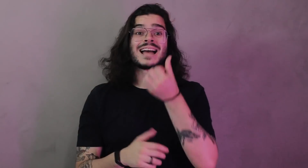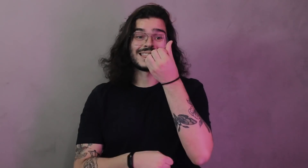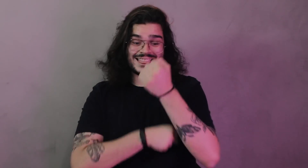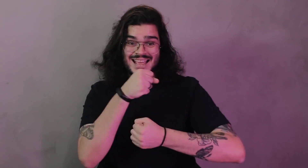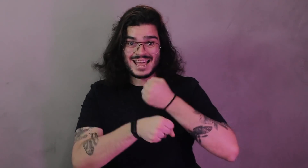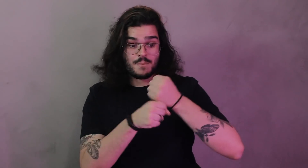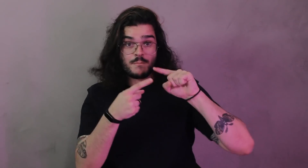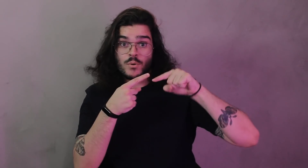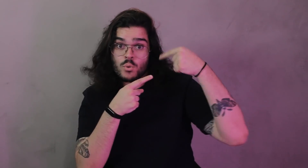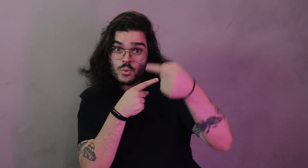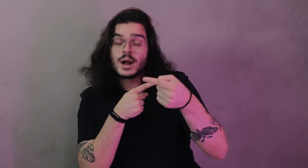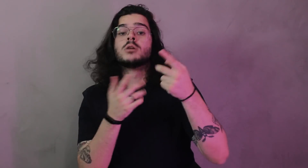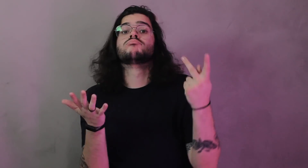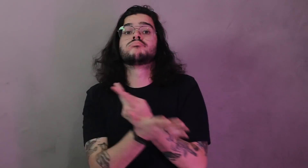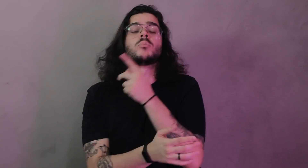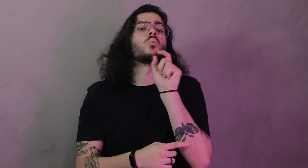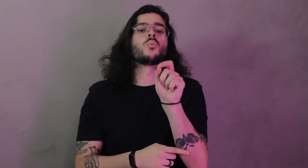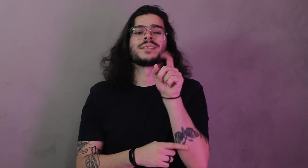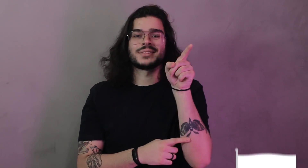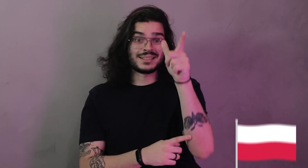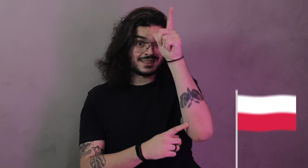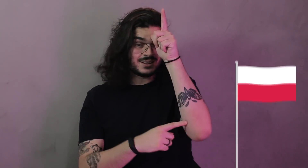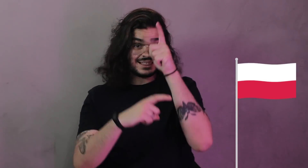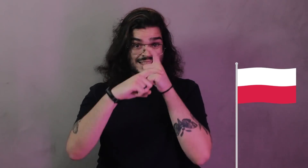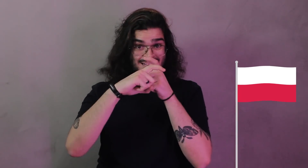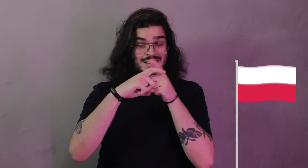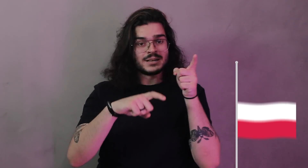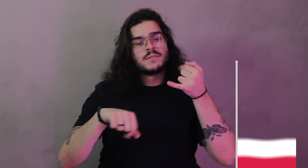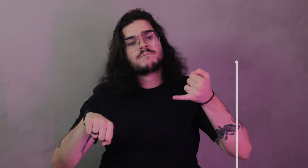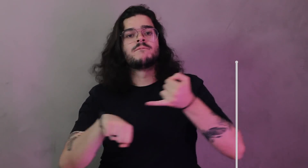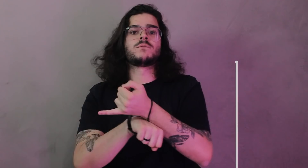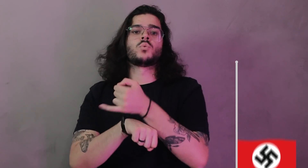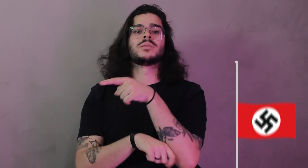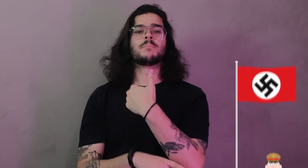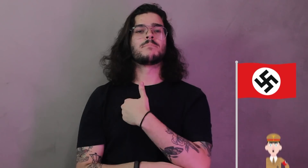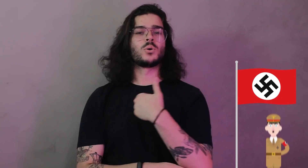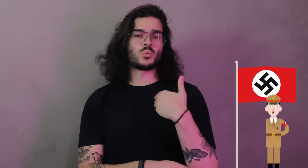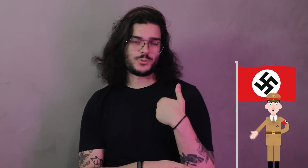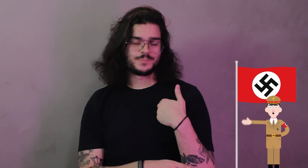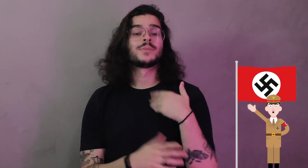6 years later, in 1939, Nazi Germany invaded Poland,